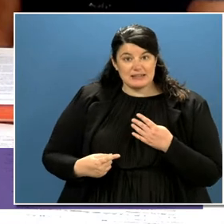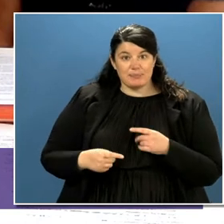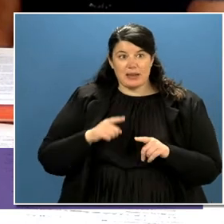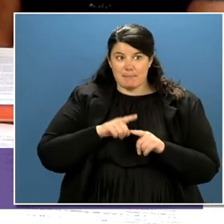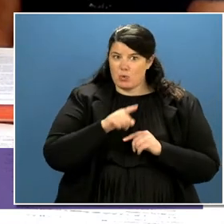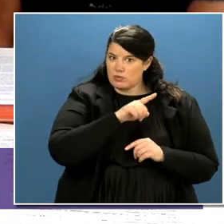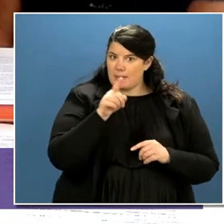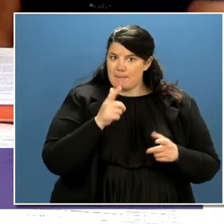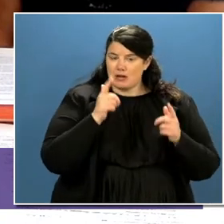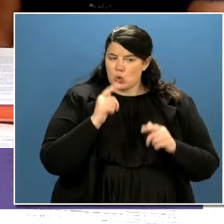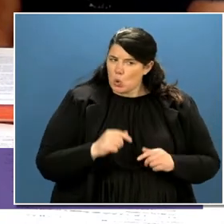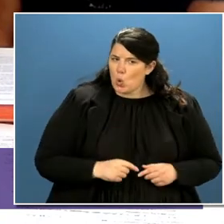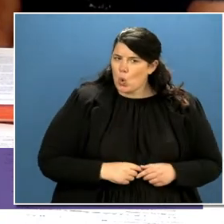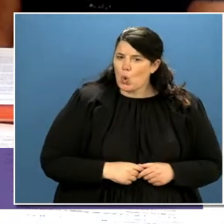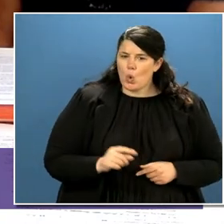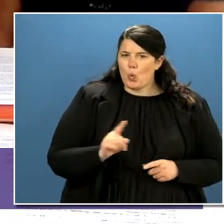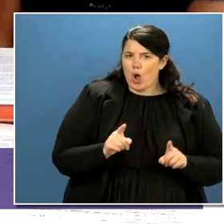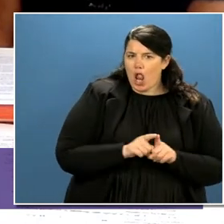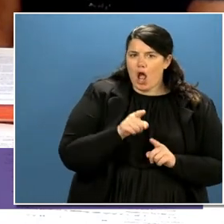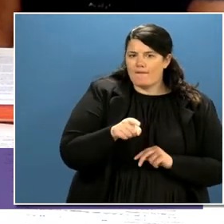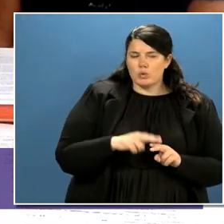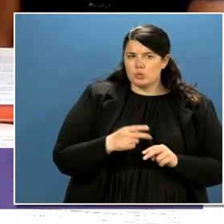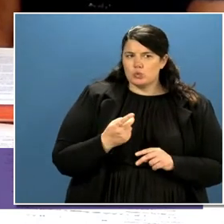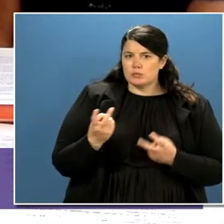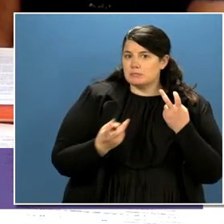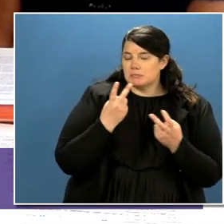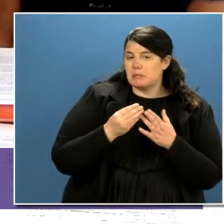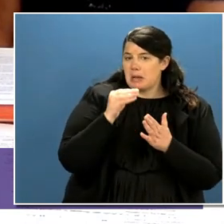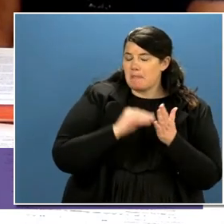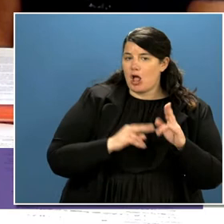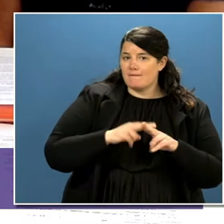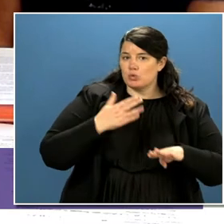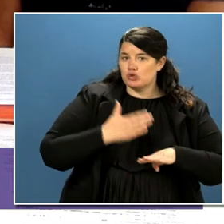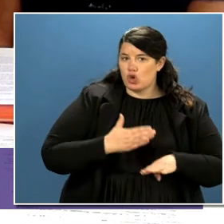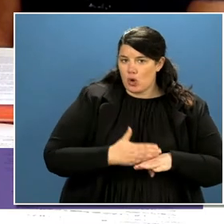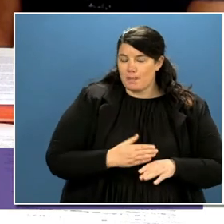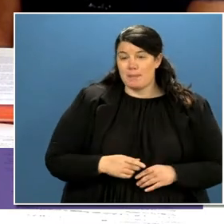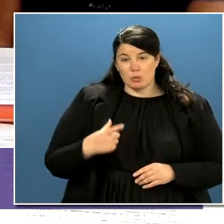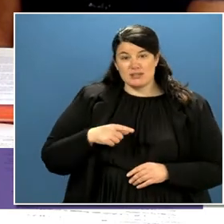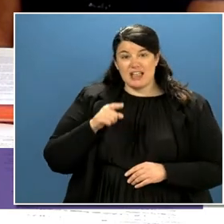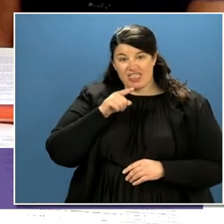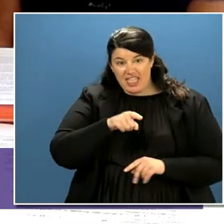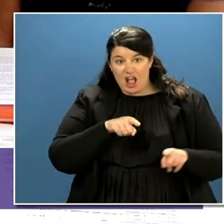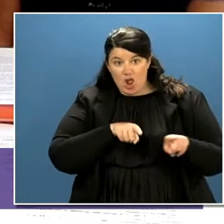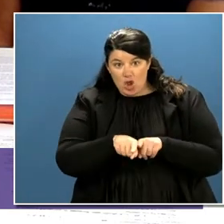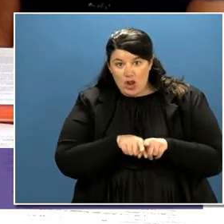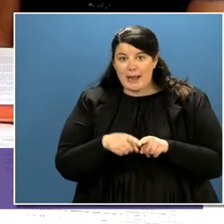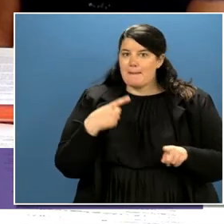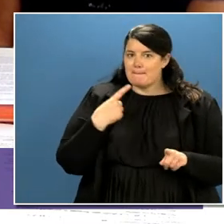asking, "What is it like to get a job?" Because they are supposed to be learning but they are also contributing on how this plan is going to be successful, and